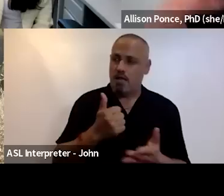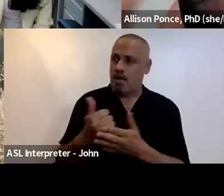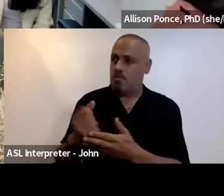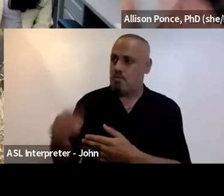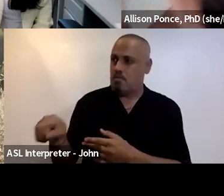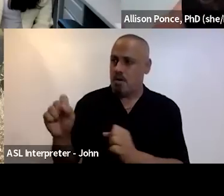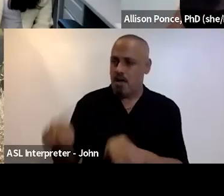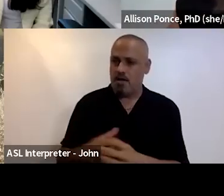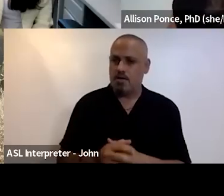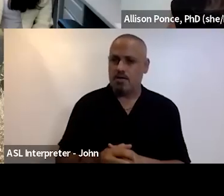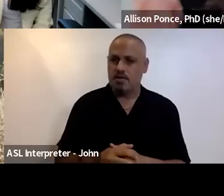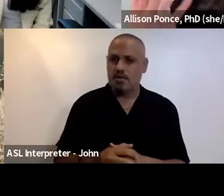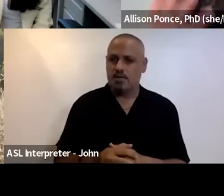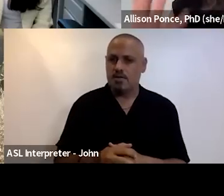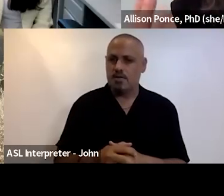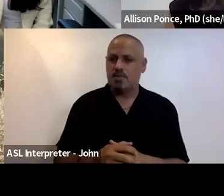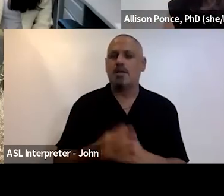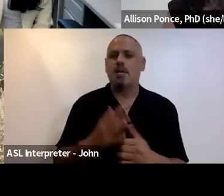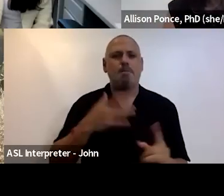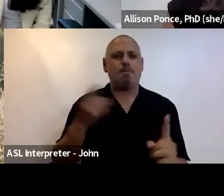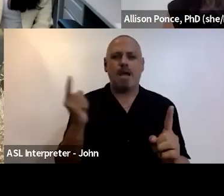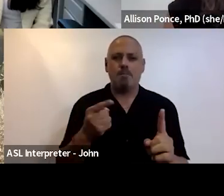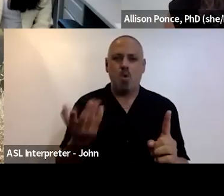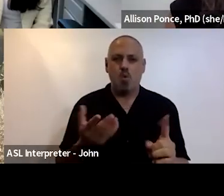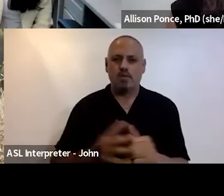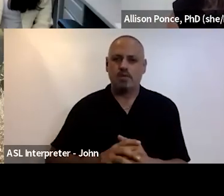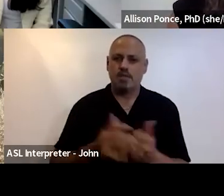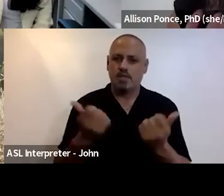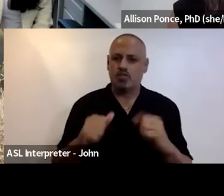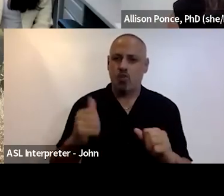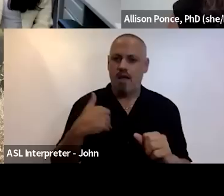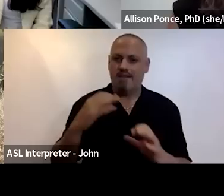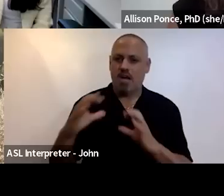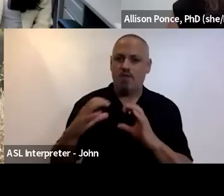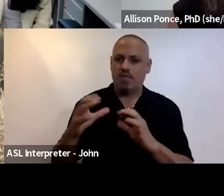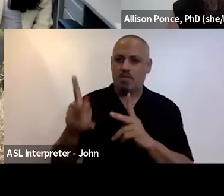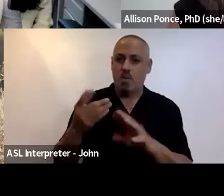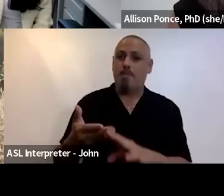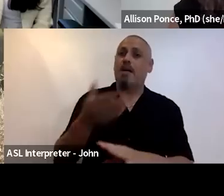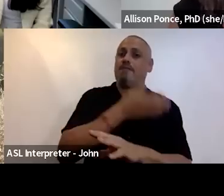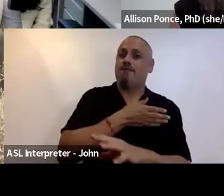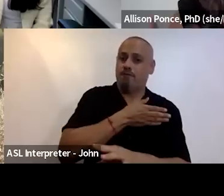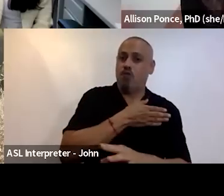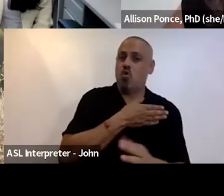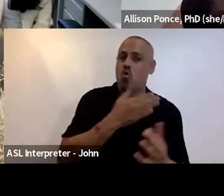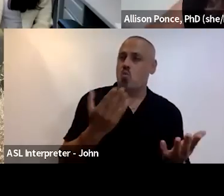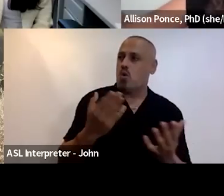So I'm going a little bit too far down that road, but my point is to try to have conversations with people ahead of time about what supports they think they would need